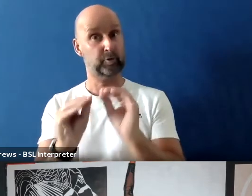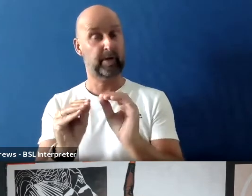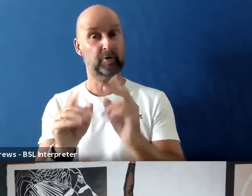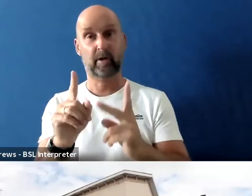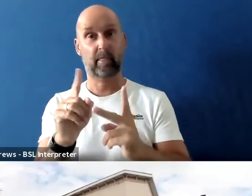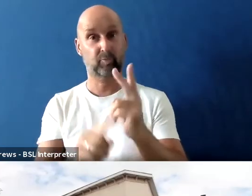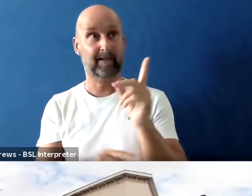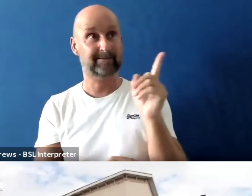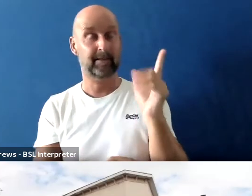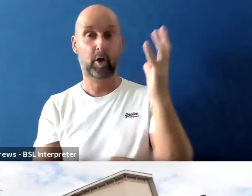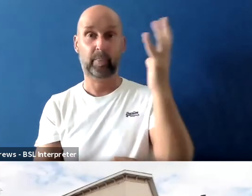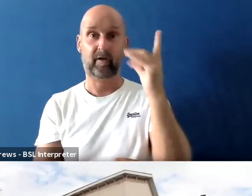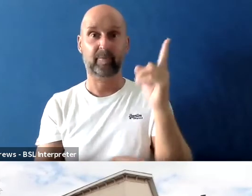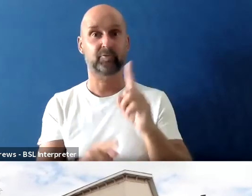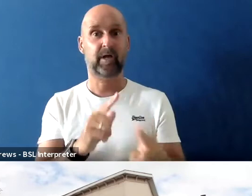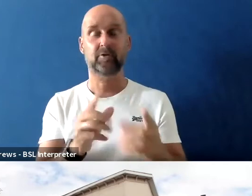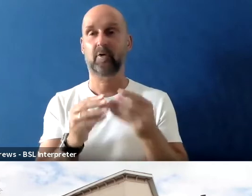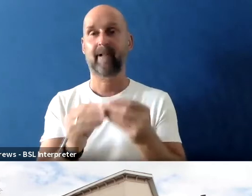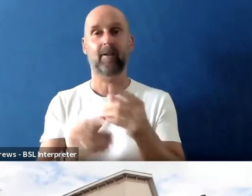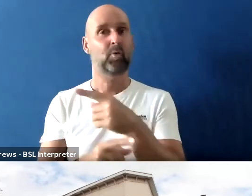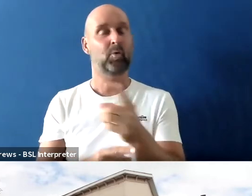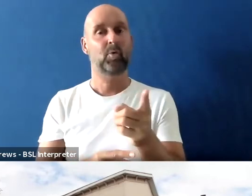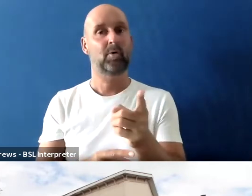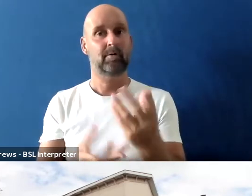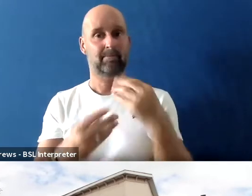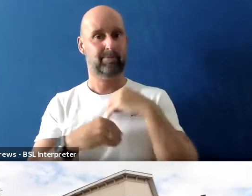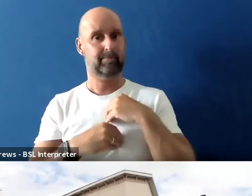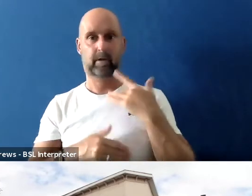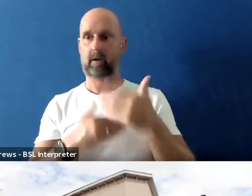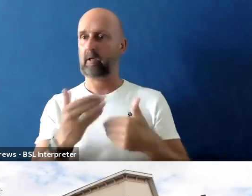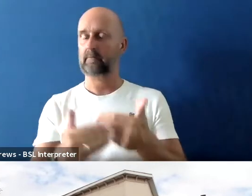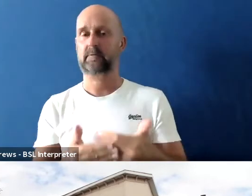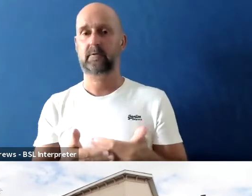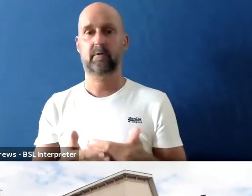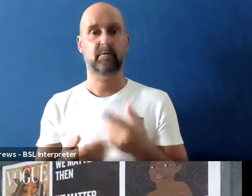undermining of the value the Arts hold in our lives. We must fight this trend now.